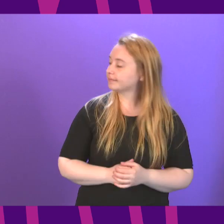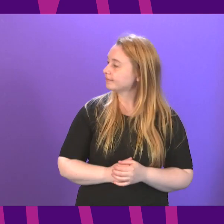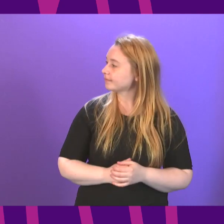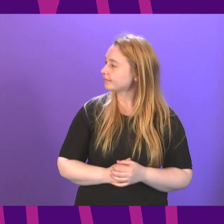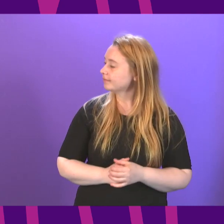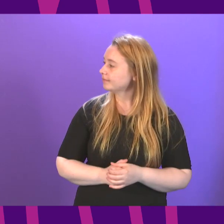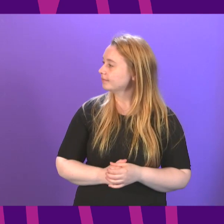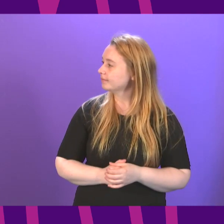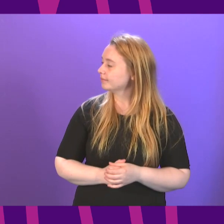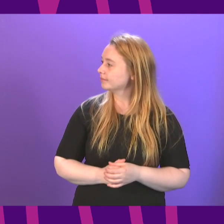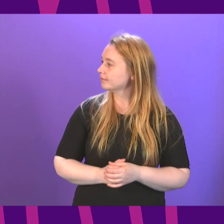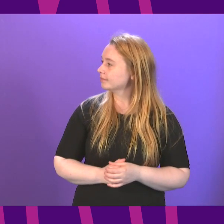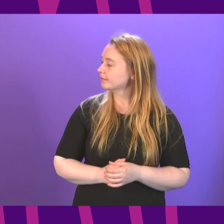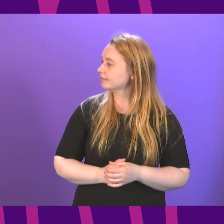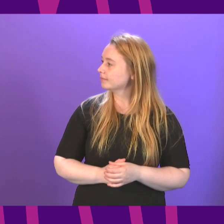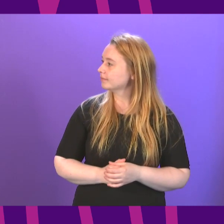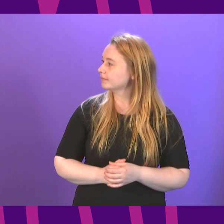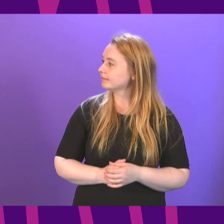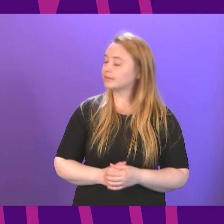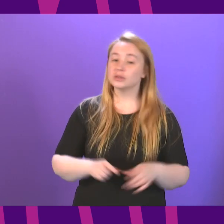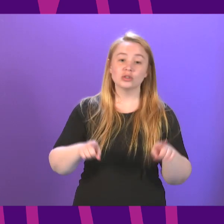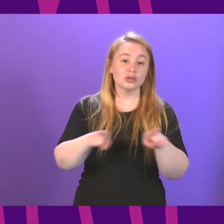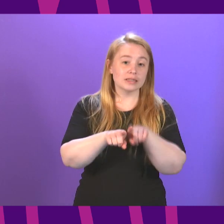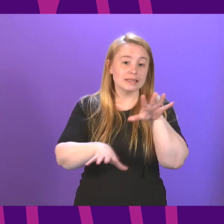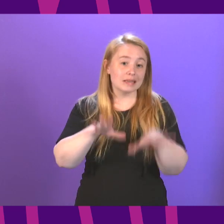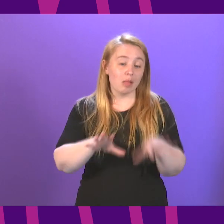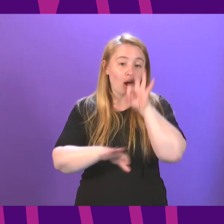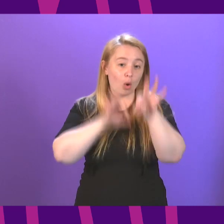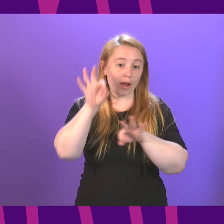and Irvine Valley) (SNP): Further to Liam Kerr’s question,